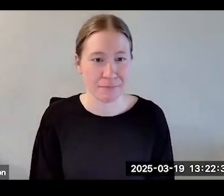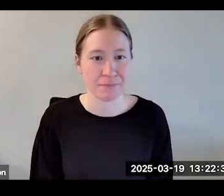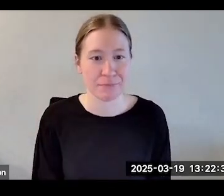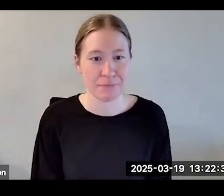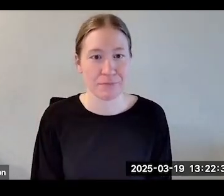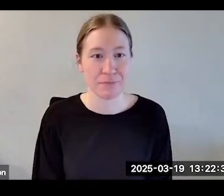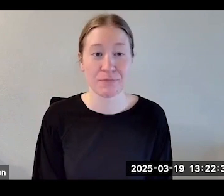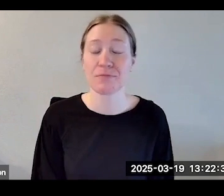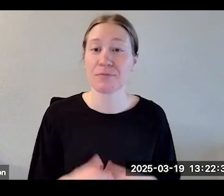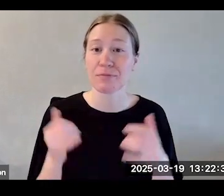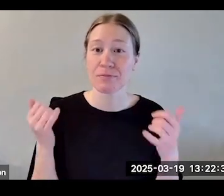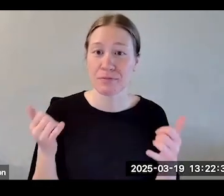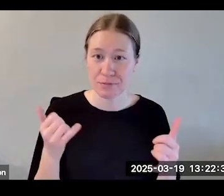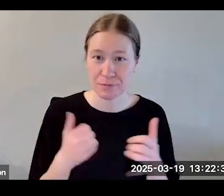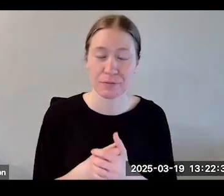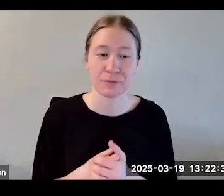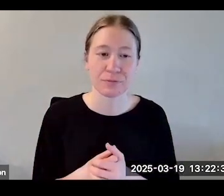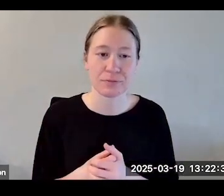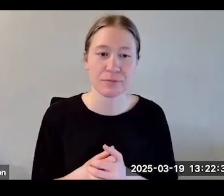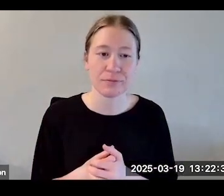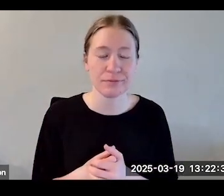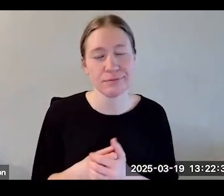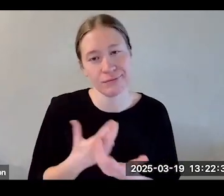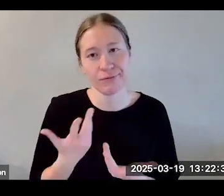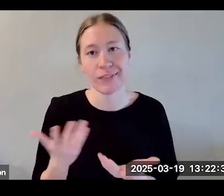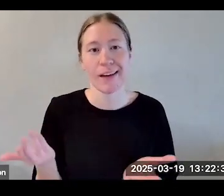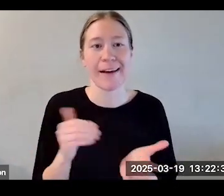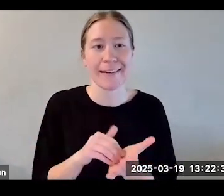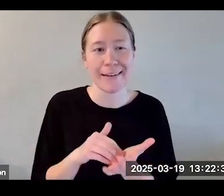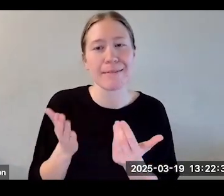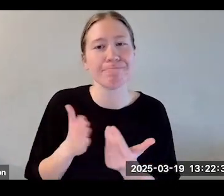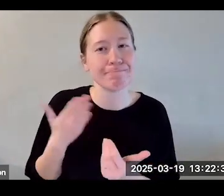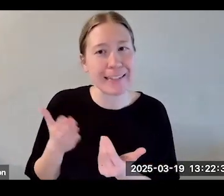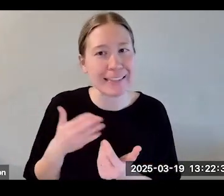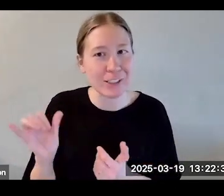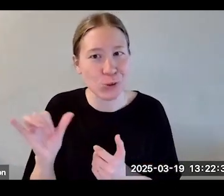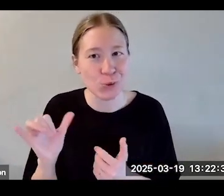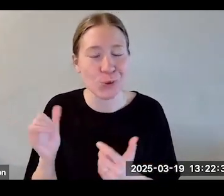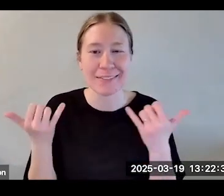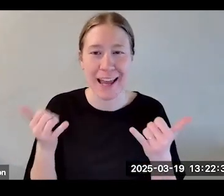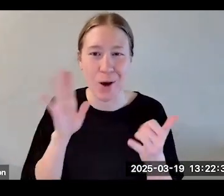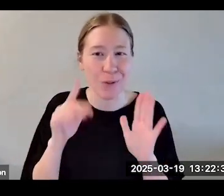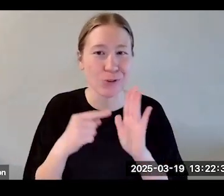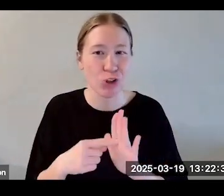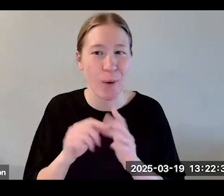And this one's pretty easy as well, but how do you add alt text in documents?